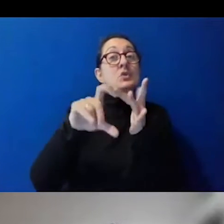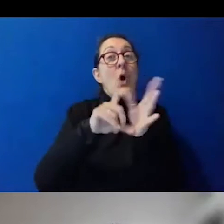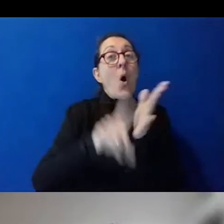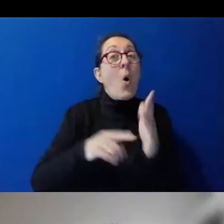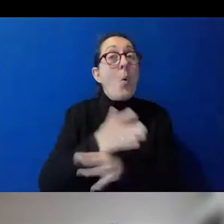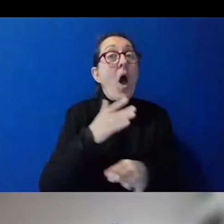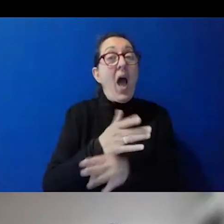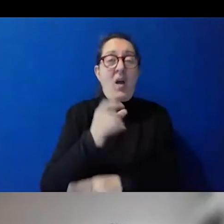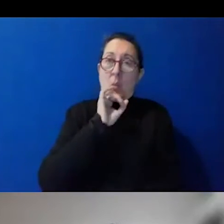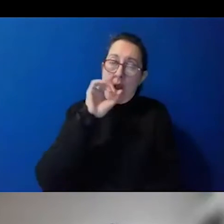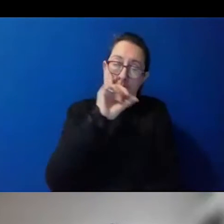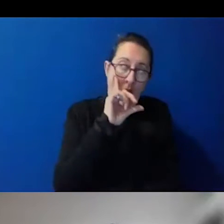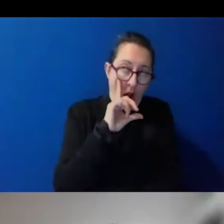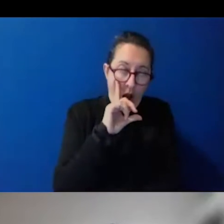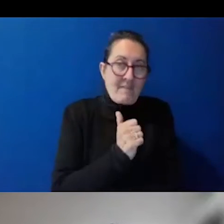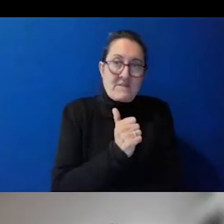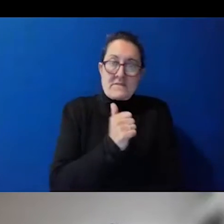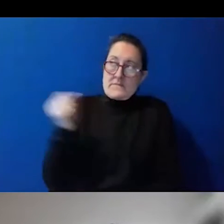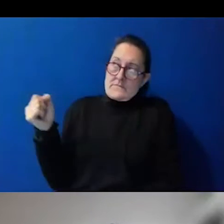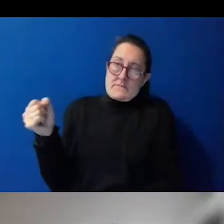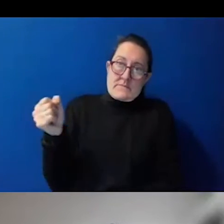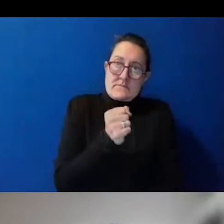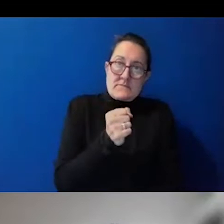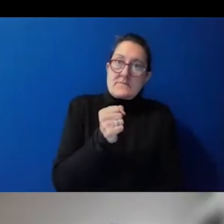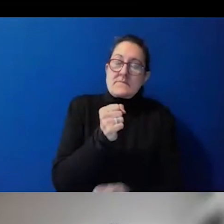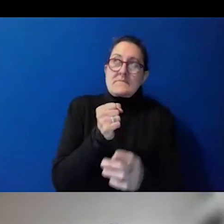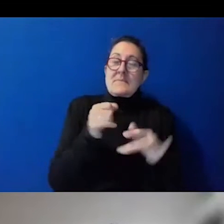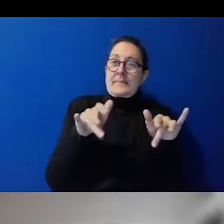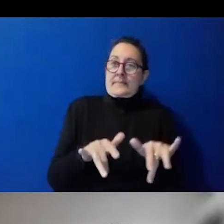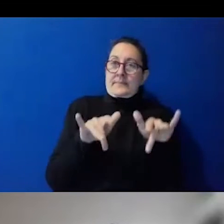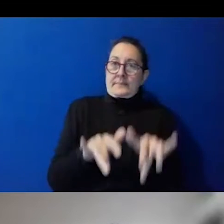mcquary and I'm hopeful that that will happen in the future but um until then our fingers